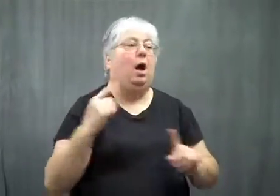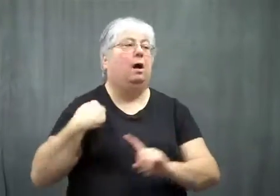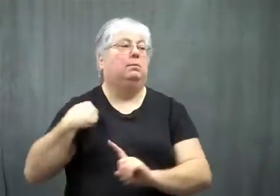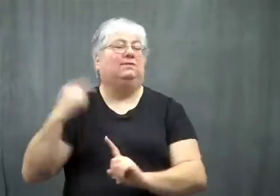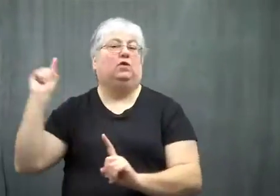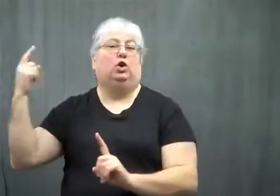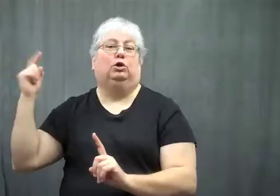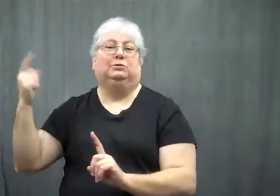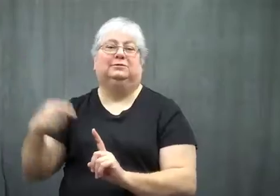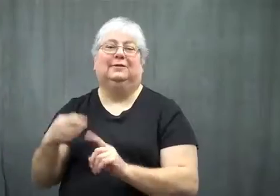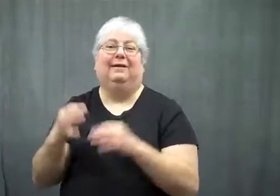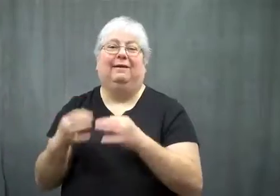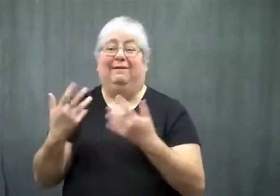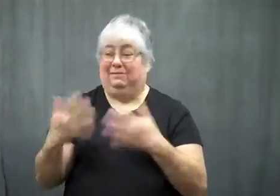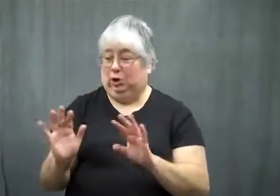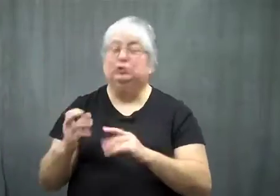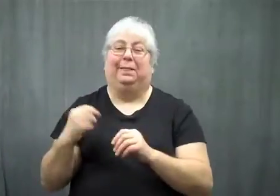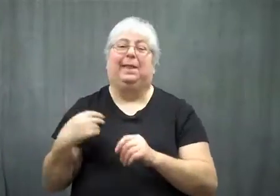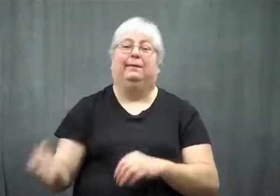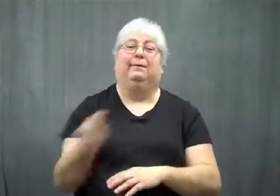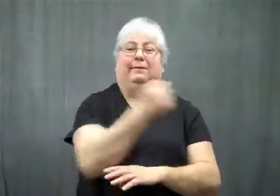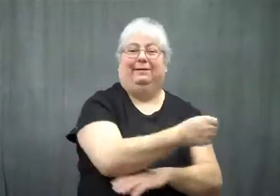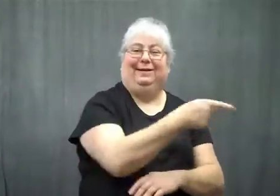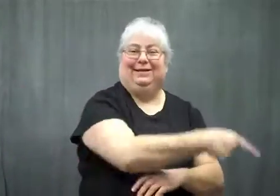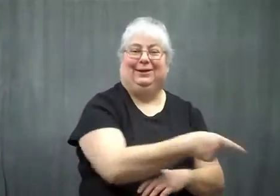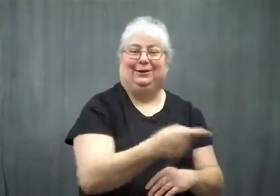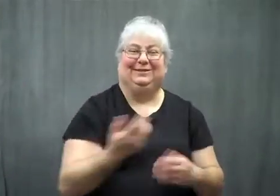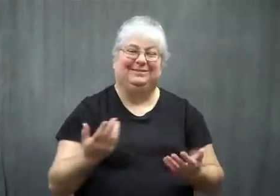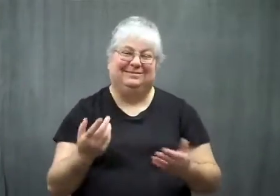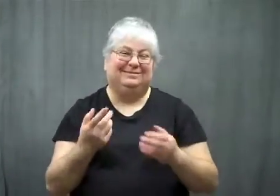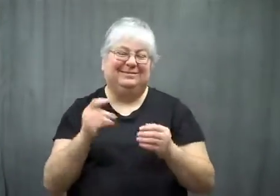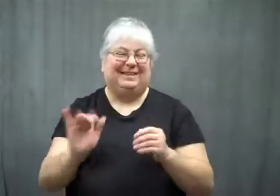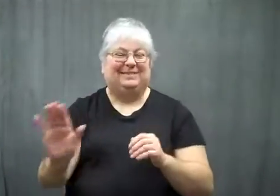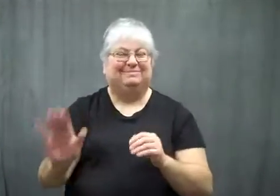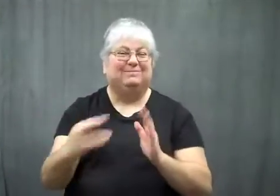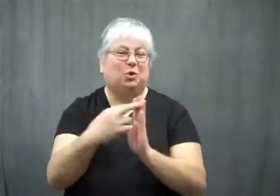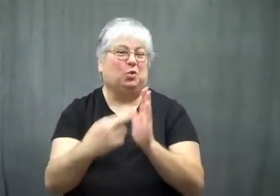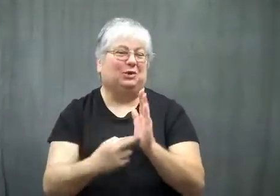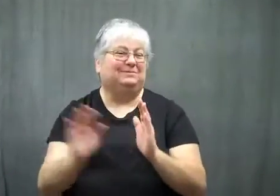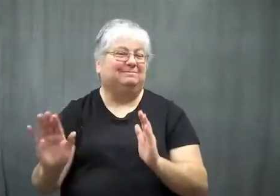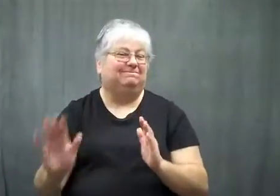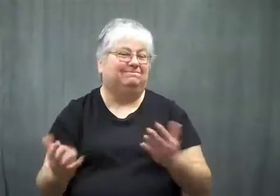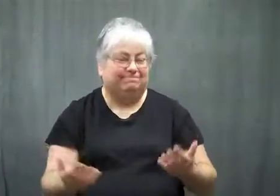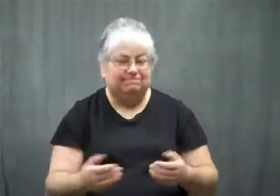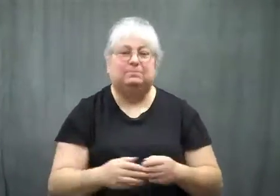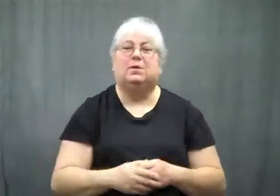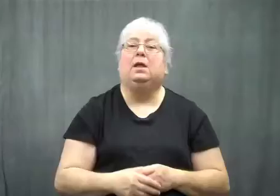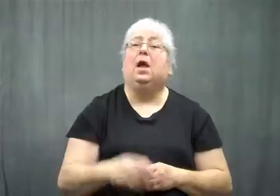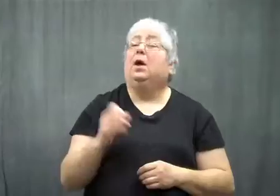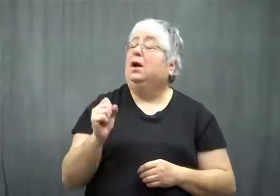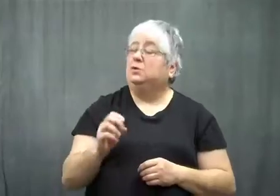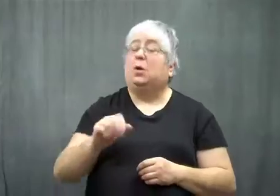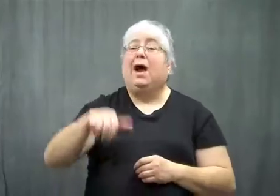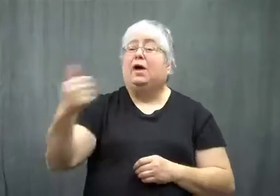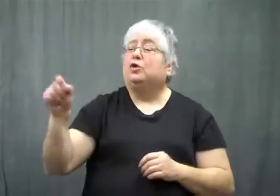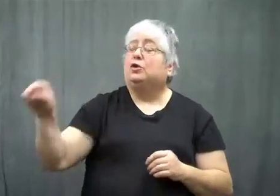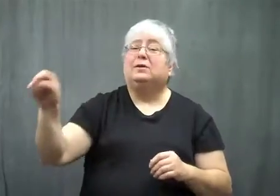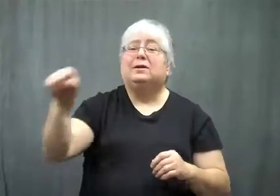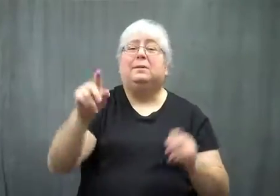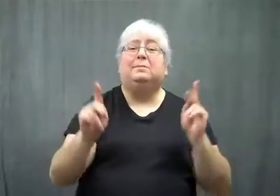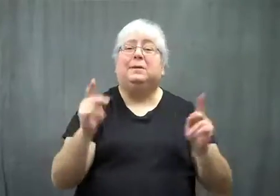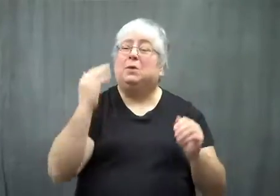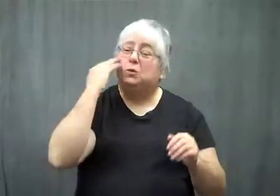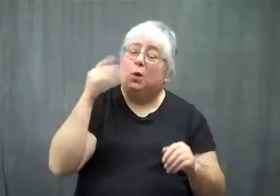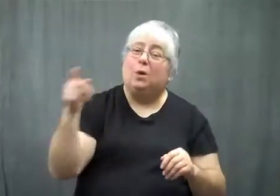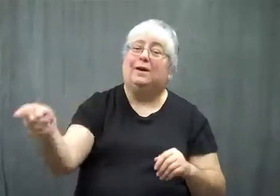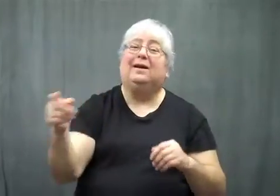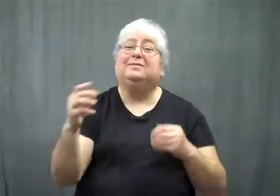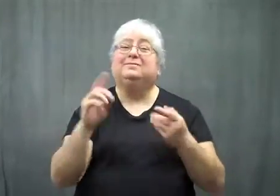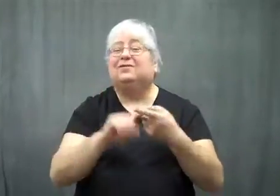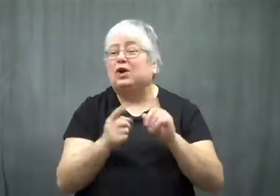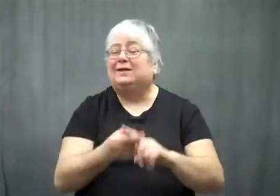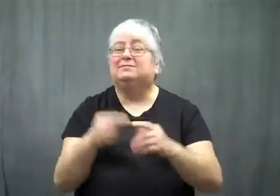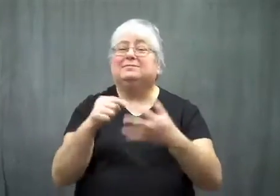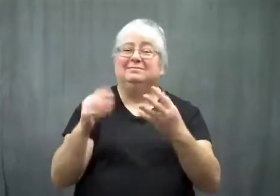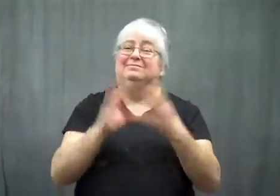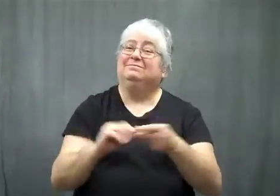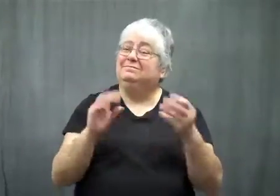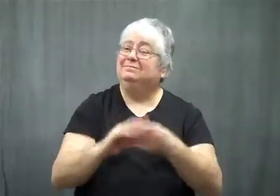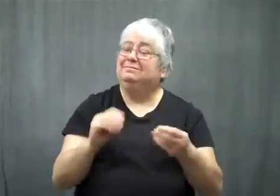The state holding the prisoner may want to try him first, before allowing the other state access.